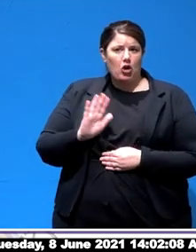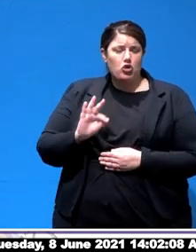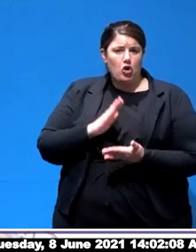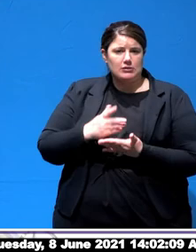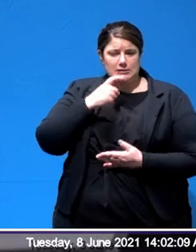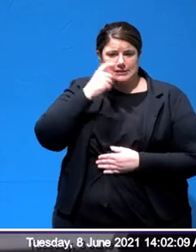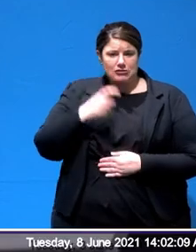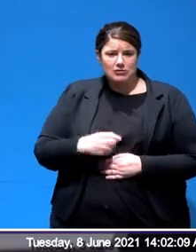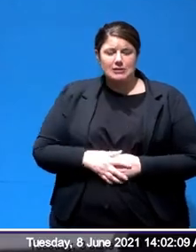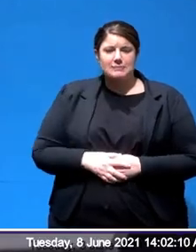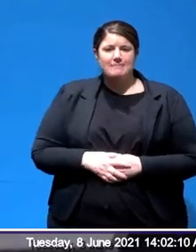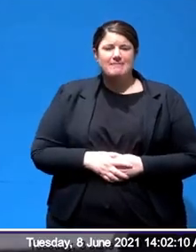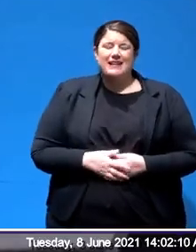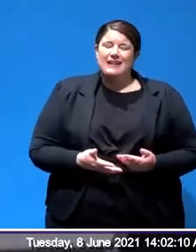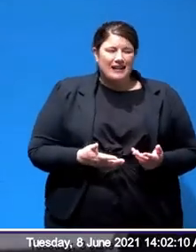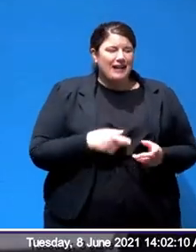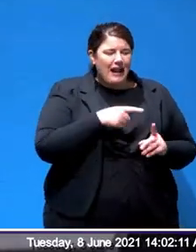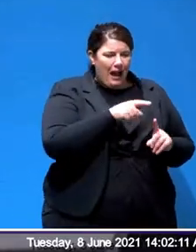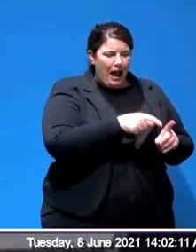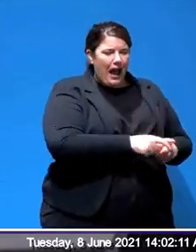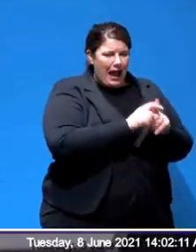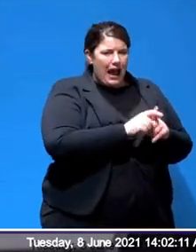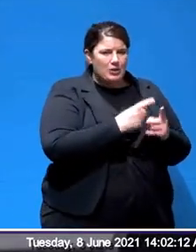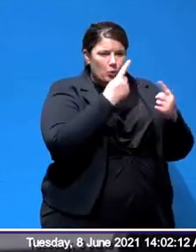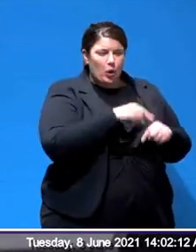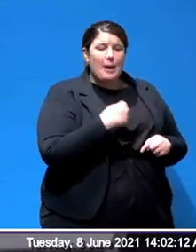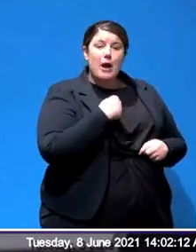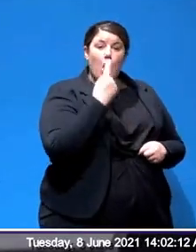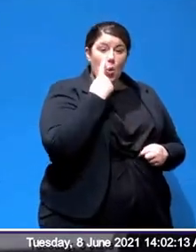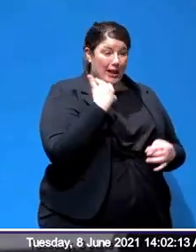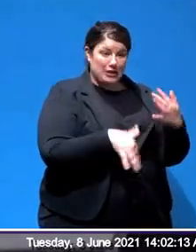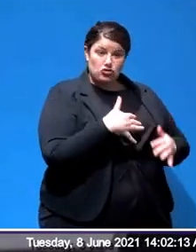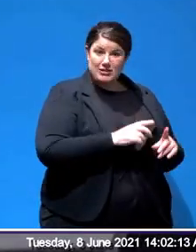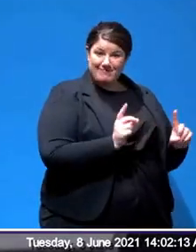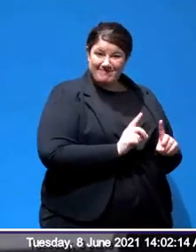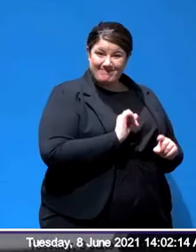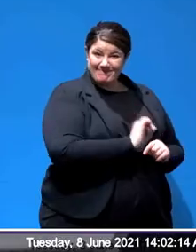But I would look at the nature of the injury, so if it involved --- if it